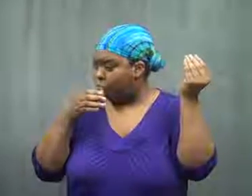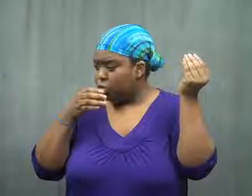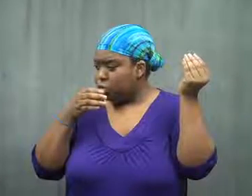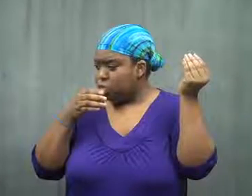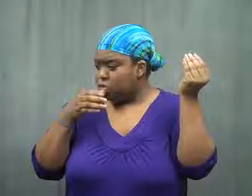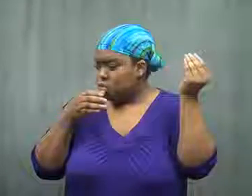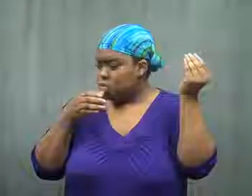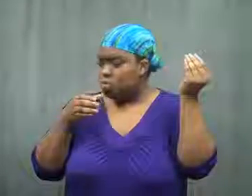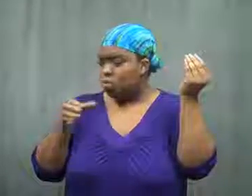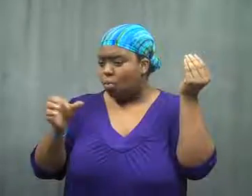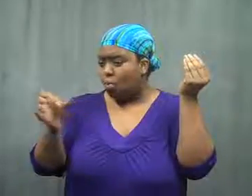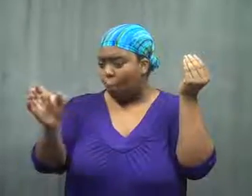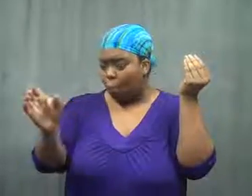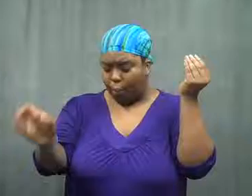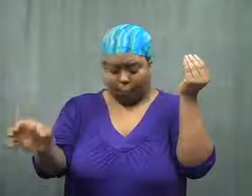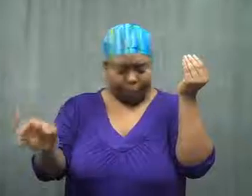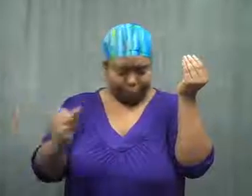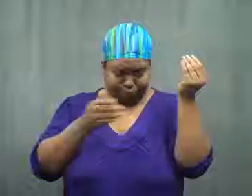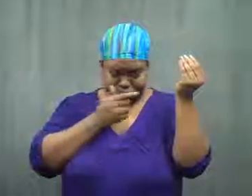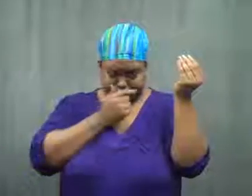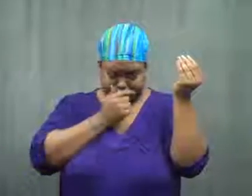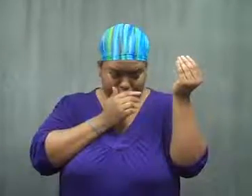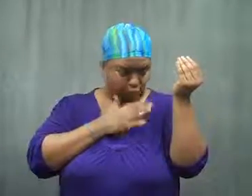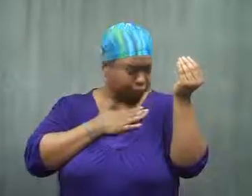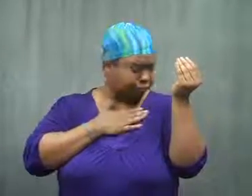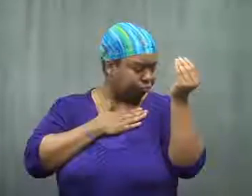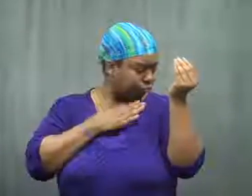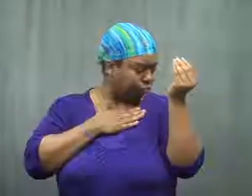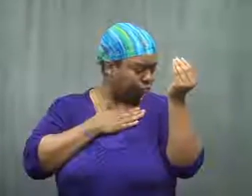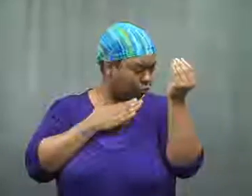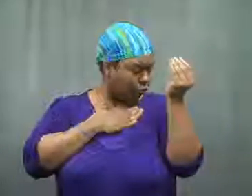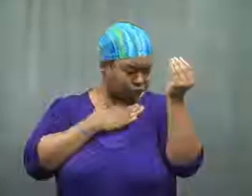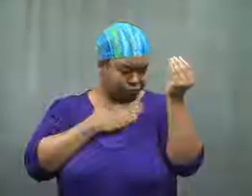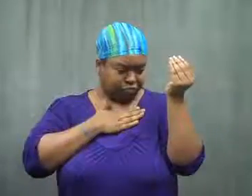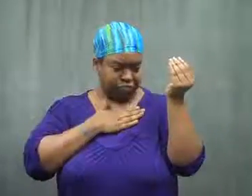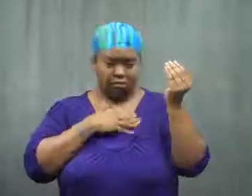She avoided me as she set it down.